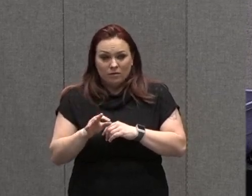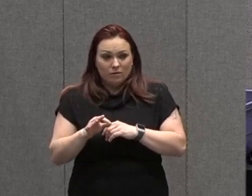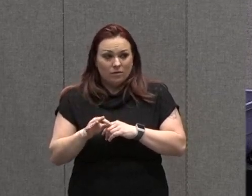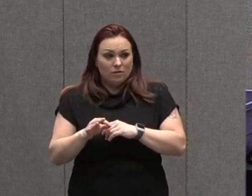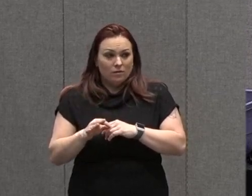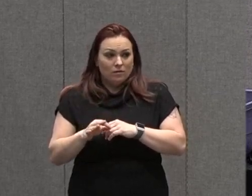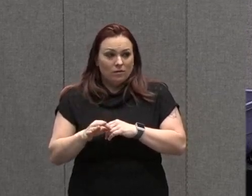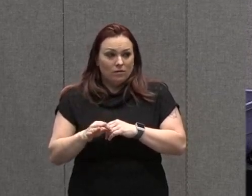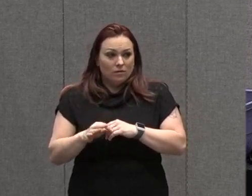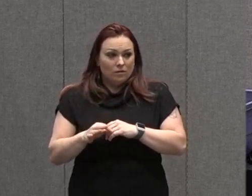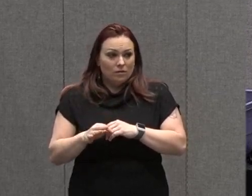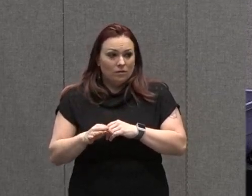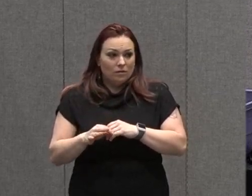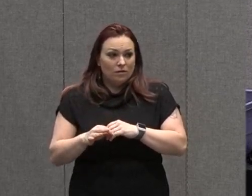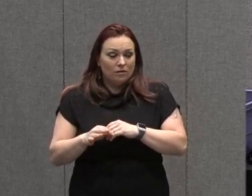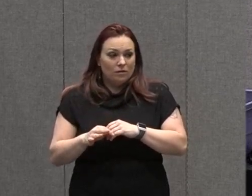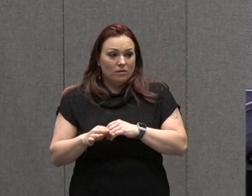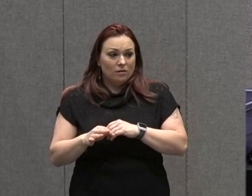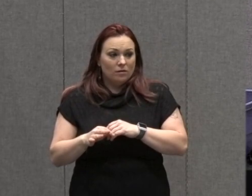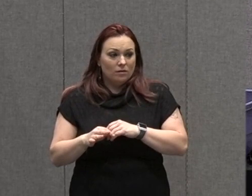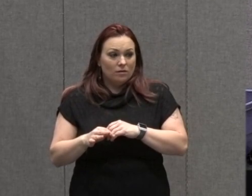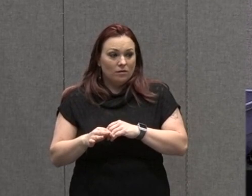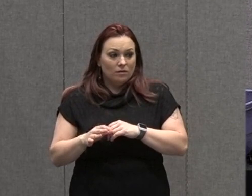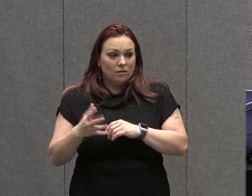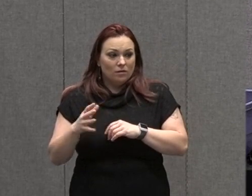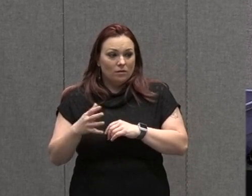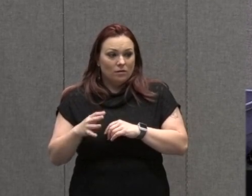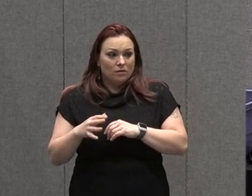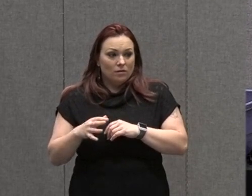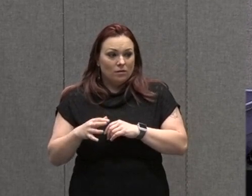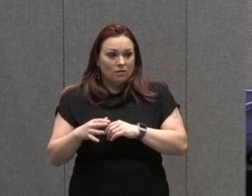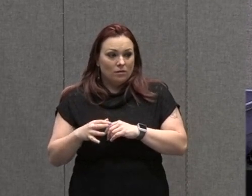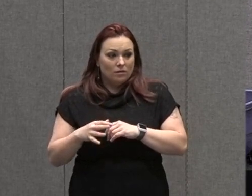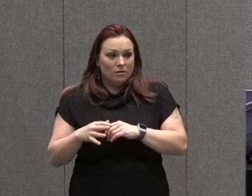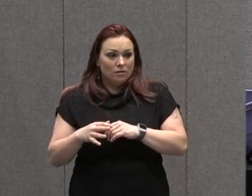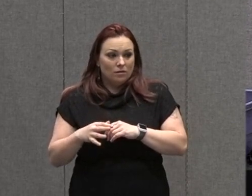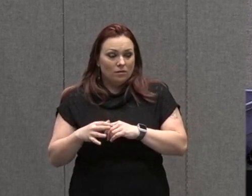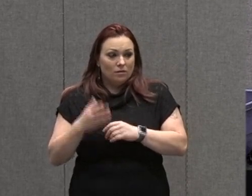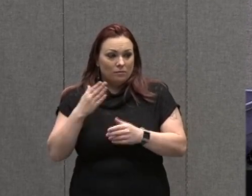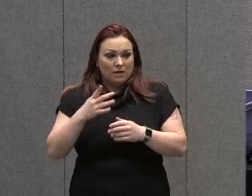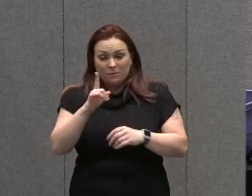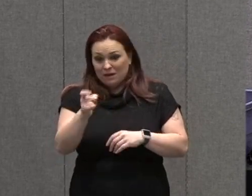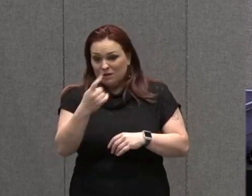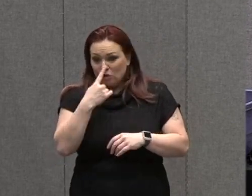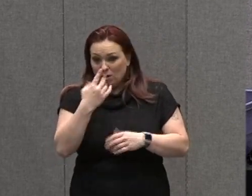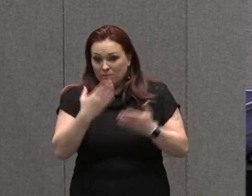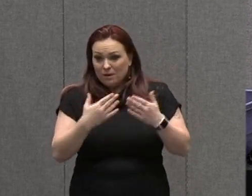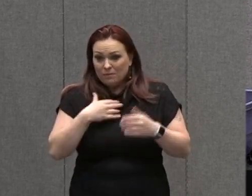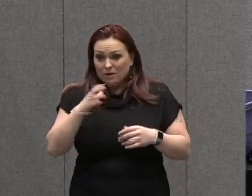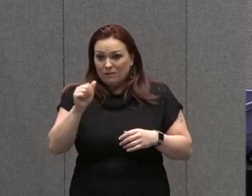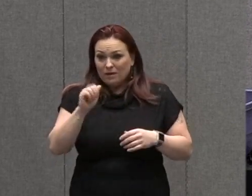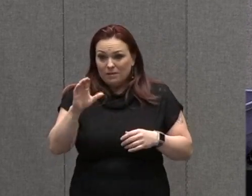I have these cards that are already made. I just got these at Target and maybe you have an alphabet deck too.